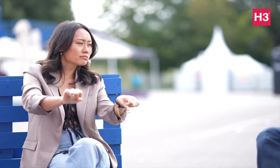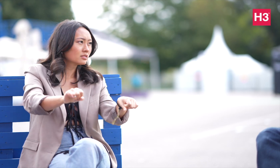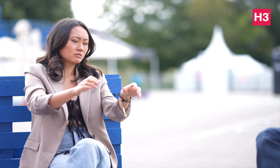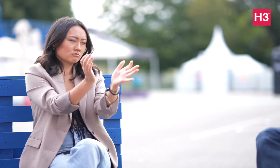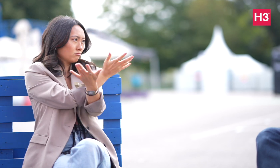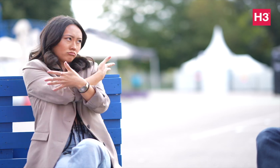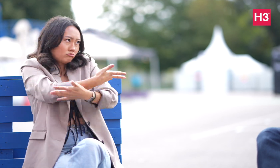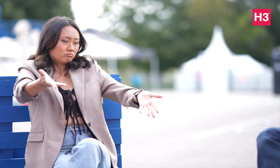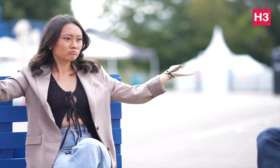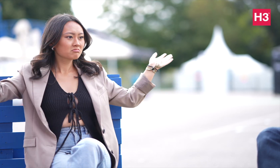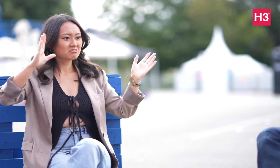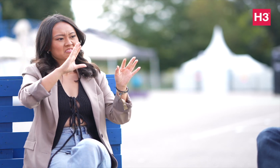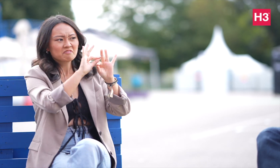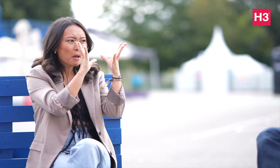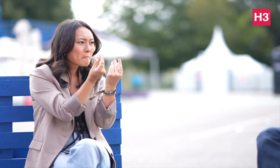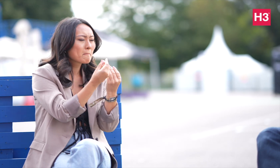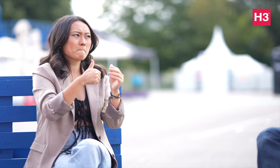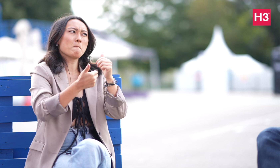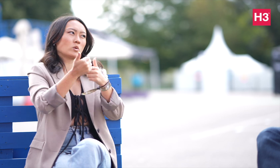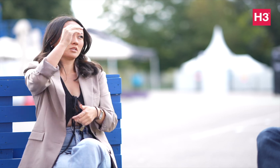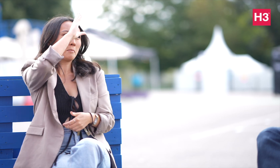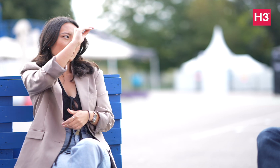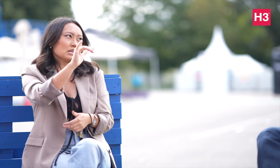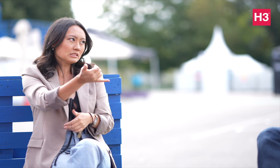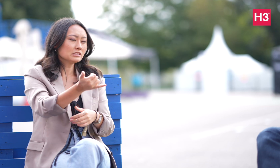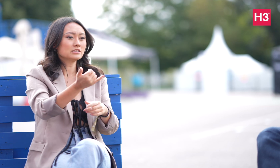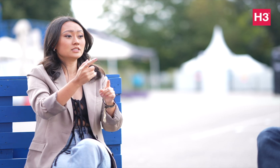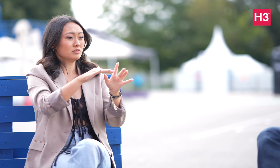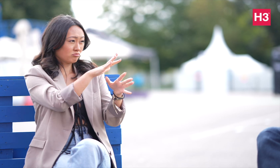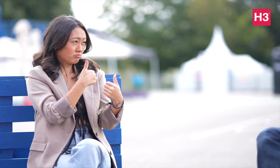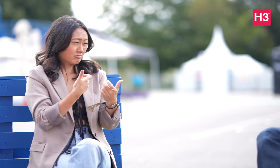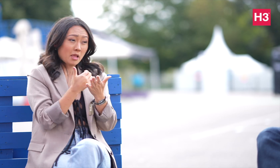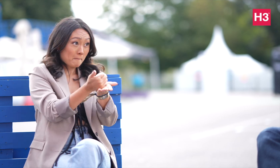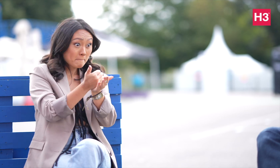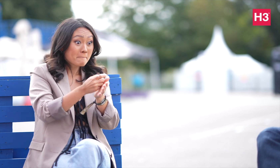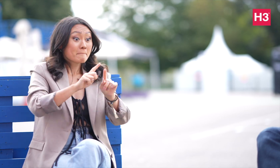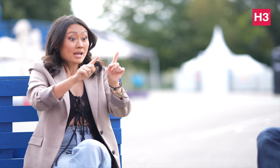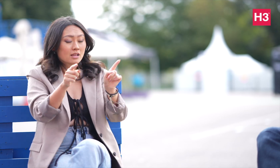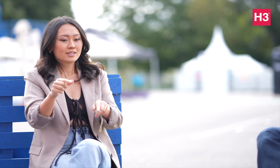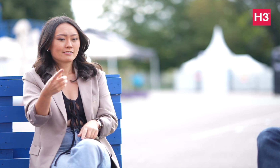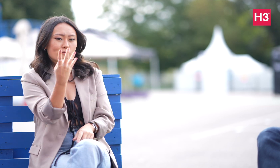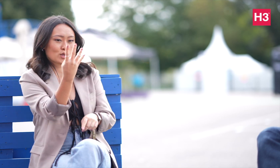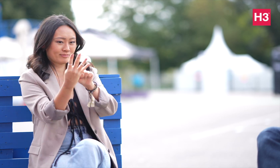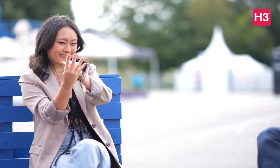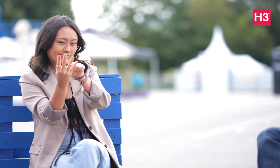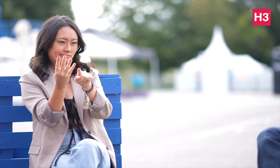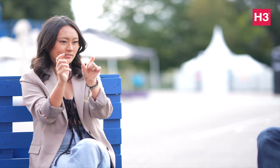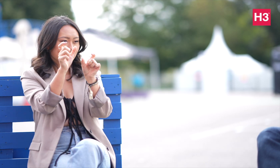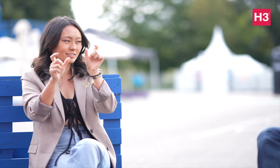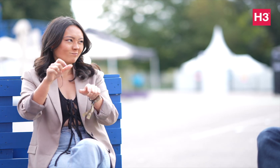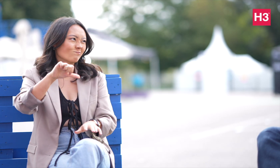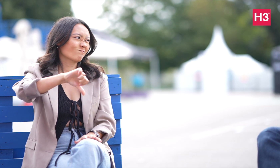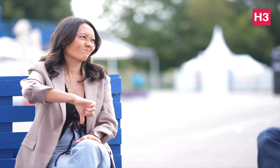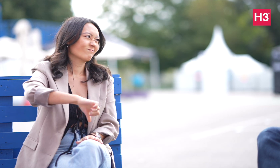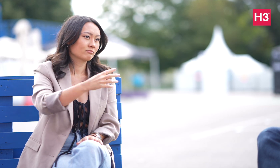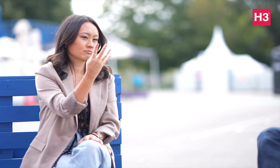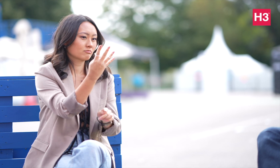Fortunately, nothing serious happened, and I always made it out safely. The good experiences far outweigh the bad,